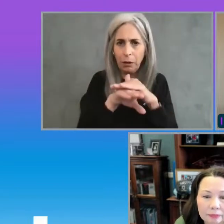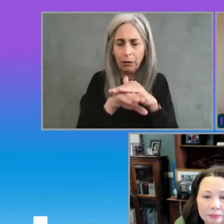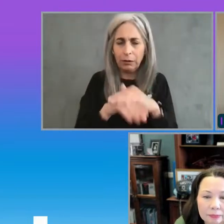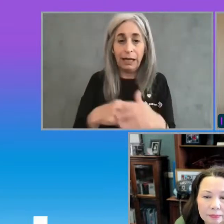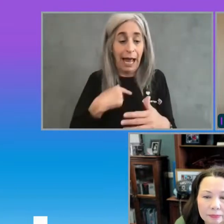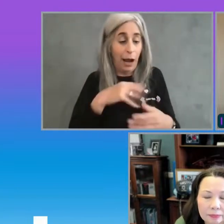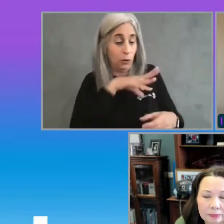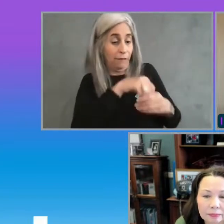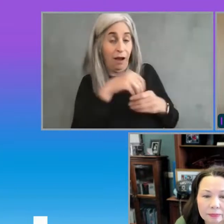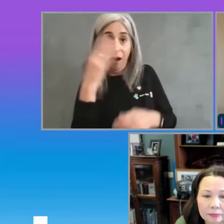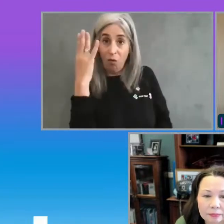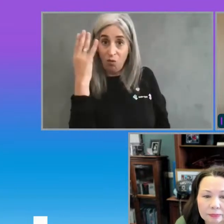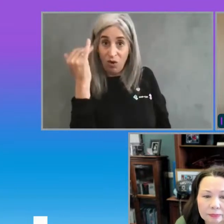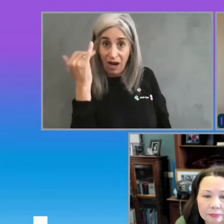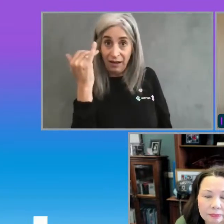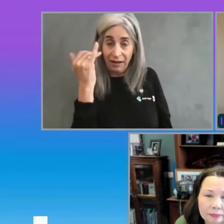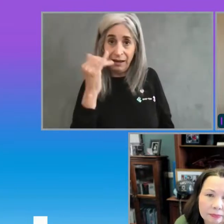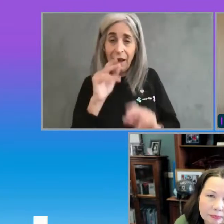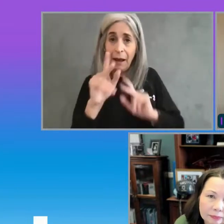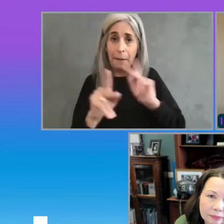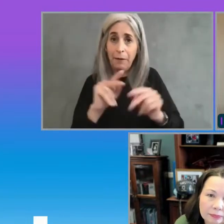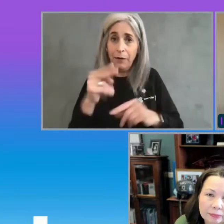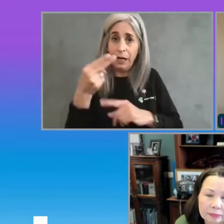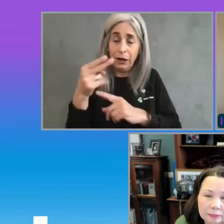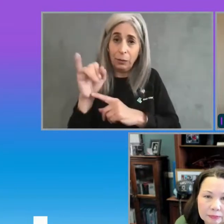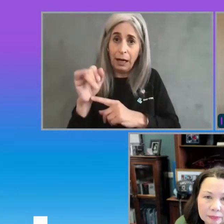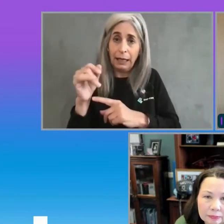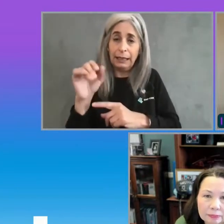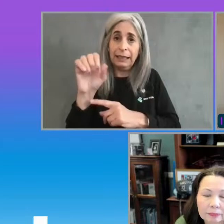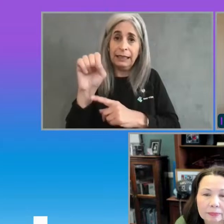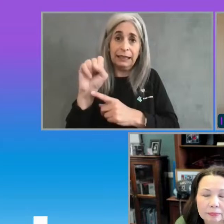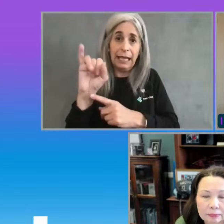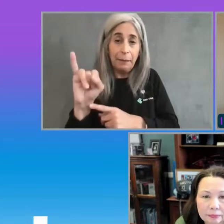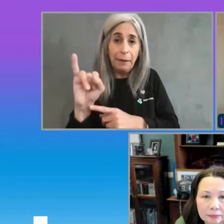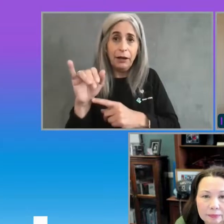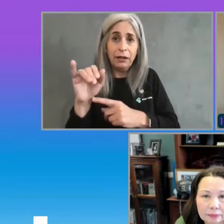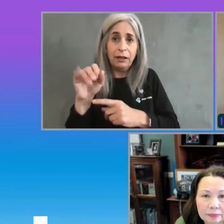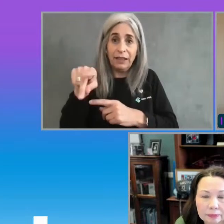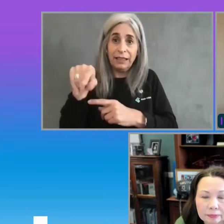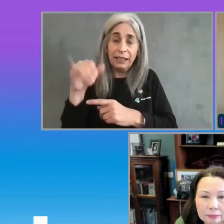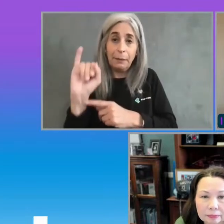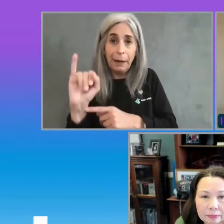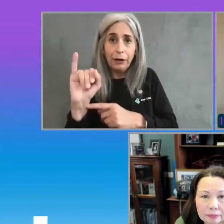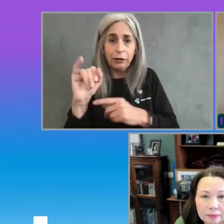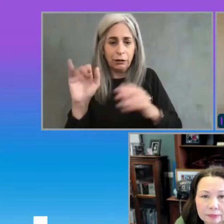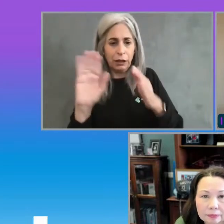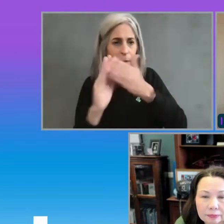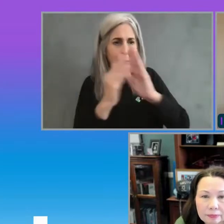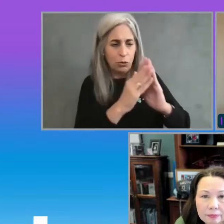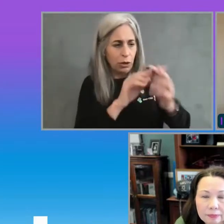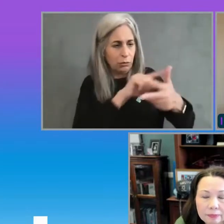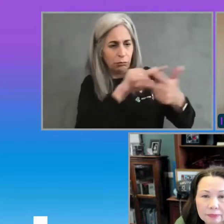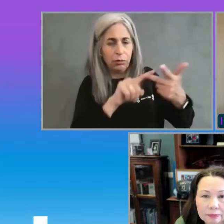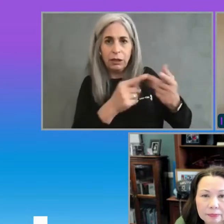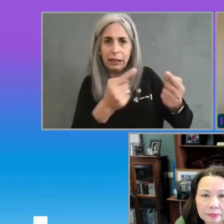because people from the hearing impaired, sight impaired and physically impaired community